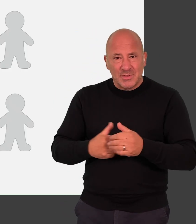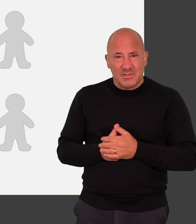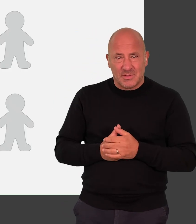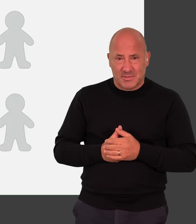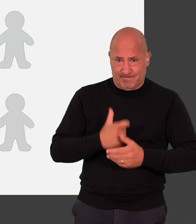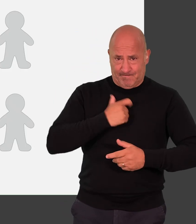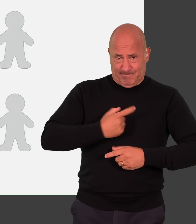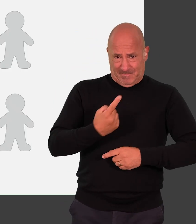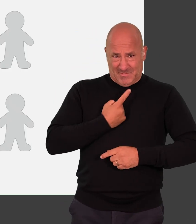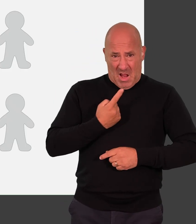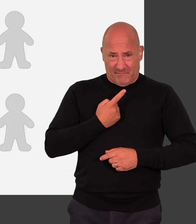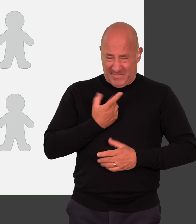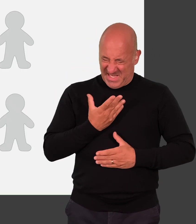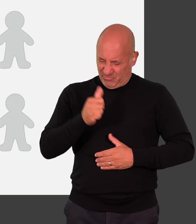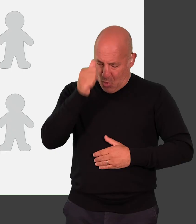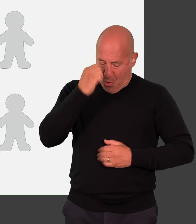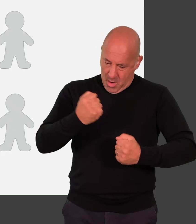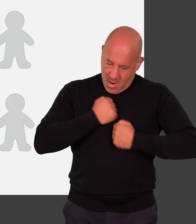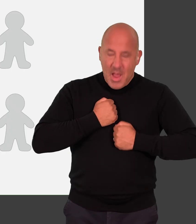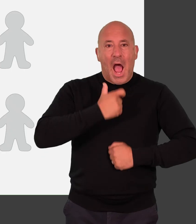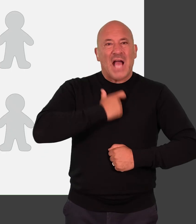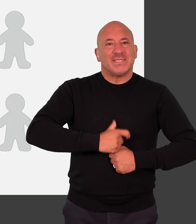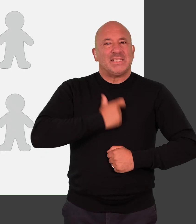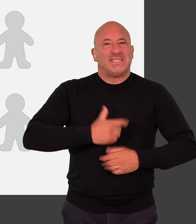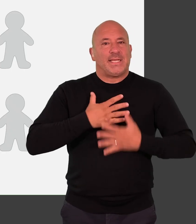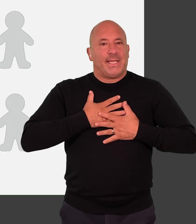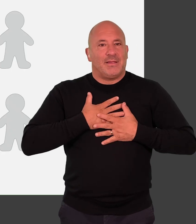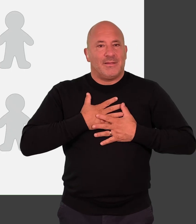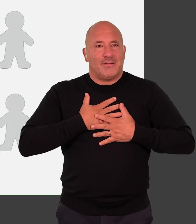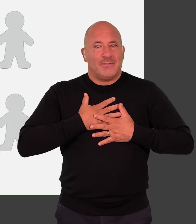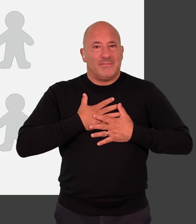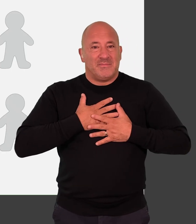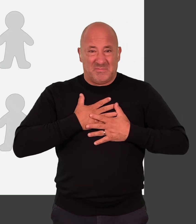A person’s genuine self is at the core of their identity.